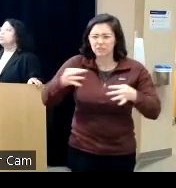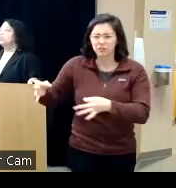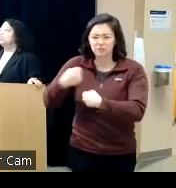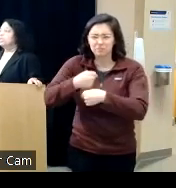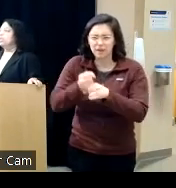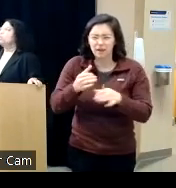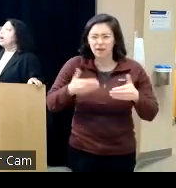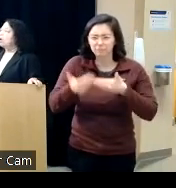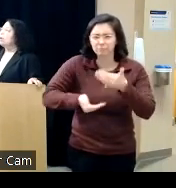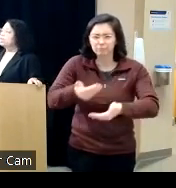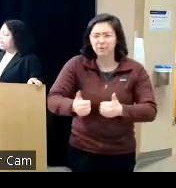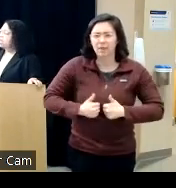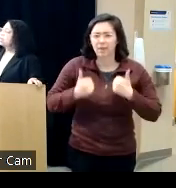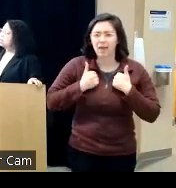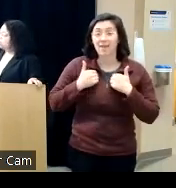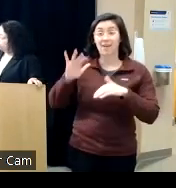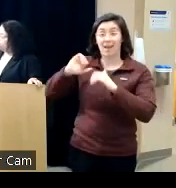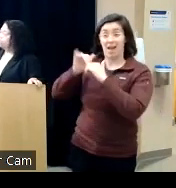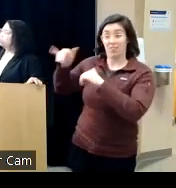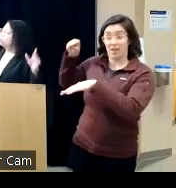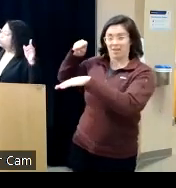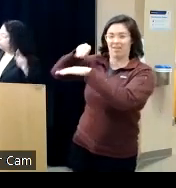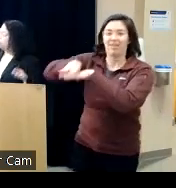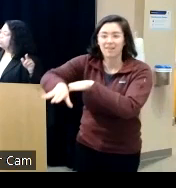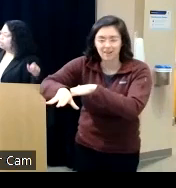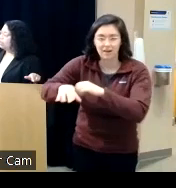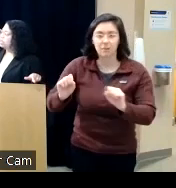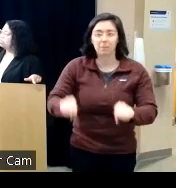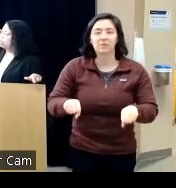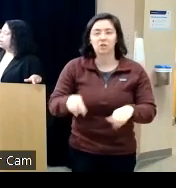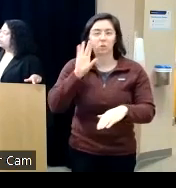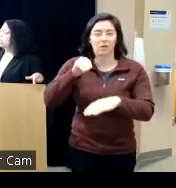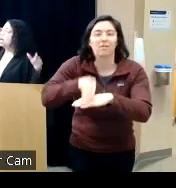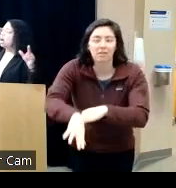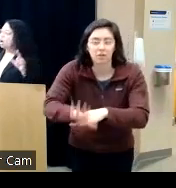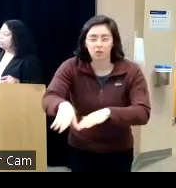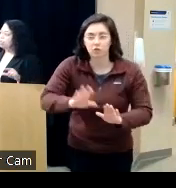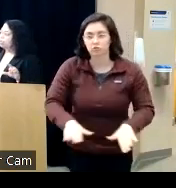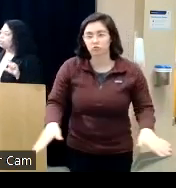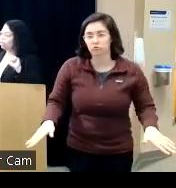being able to see well how might that continue to potentially affect this child but then also